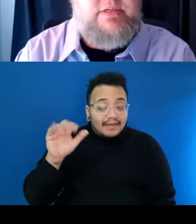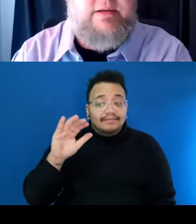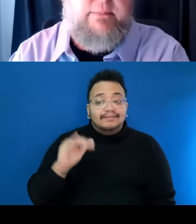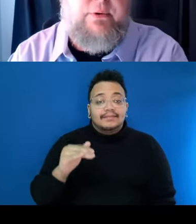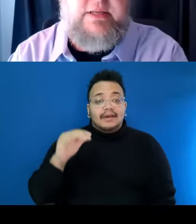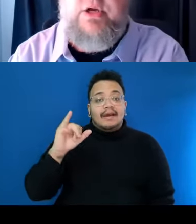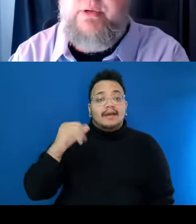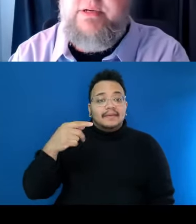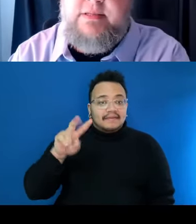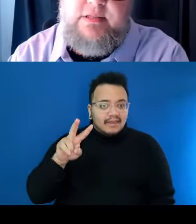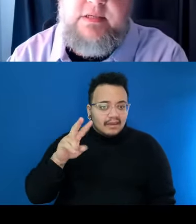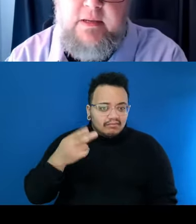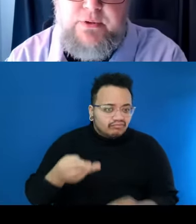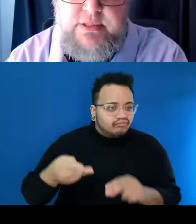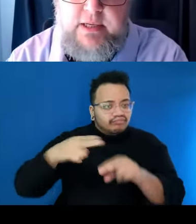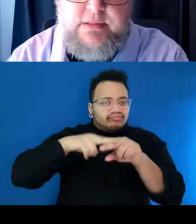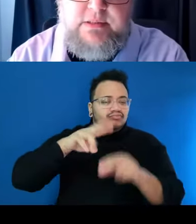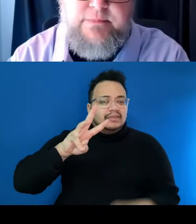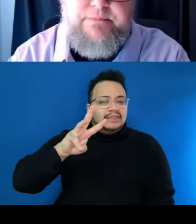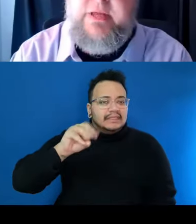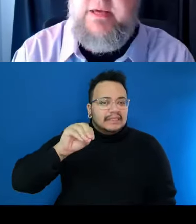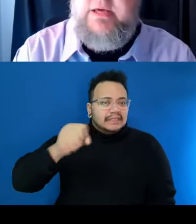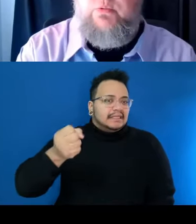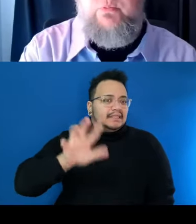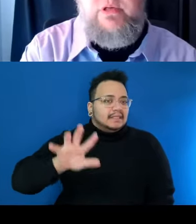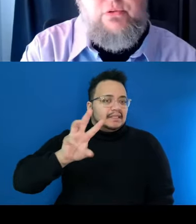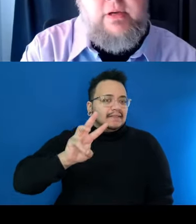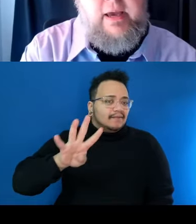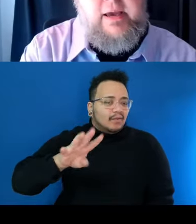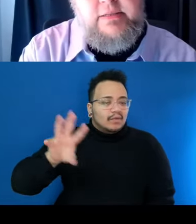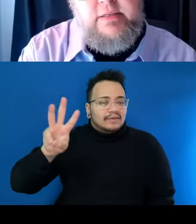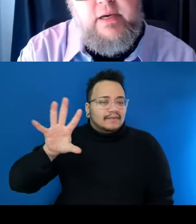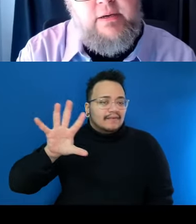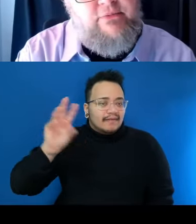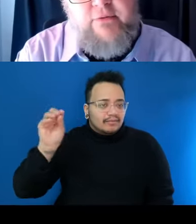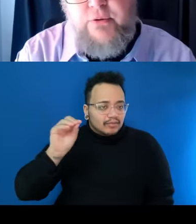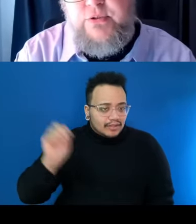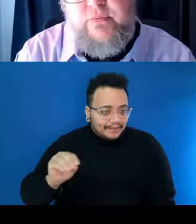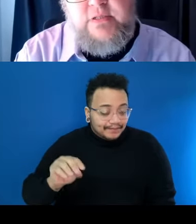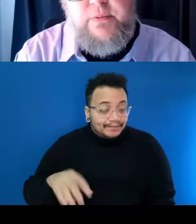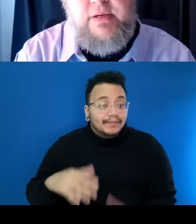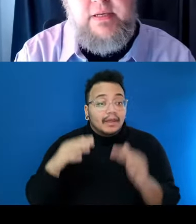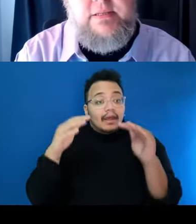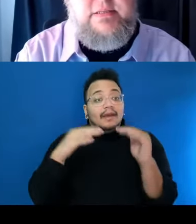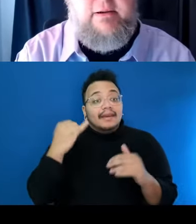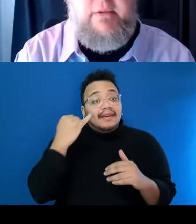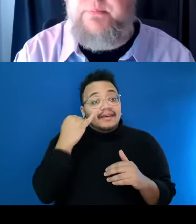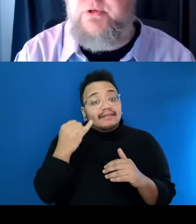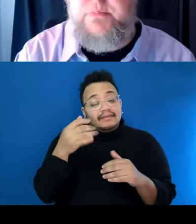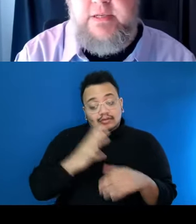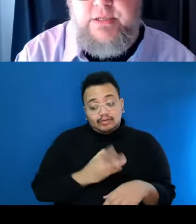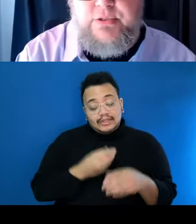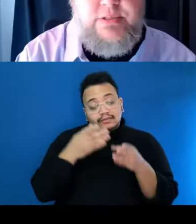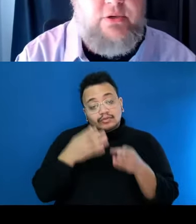suicide attempt rates go into the 60 percents. When we look at folks who've experienced abuse by teachers,